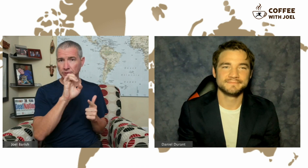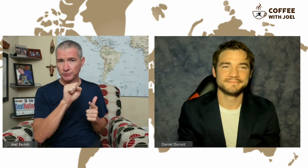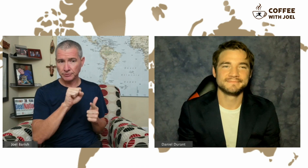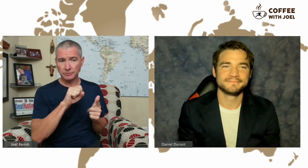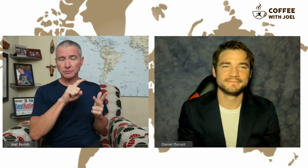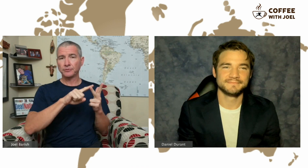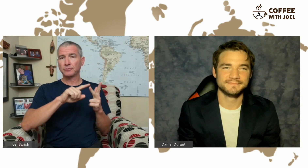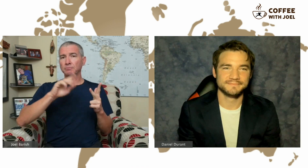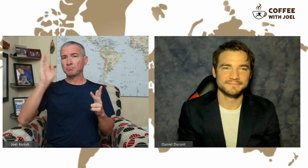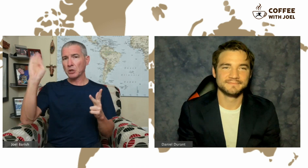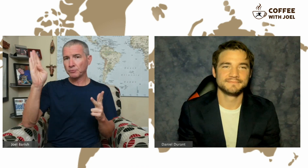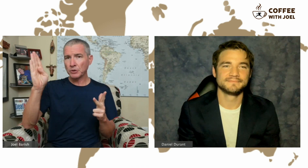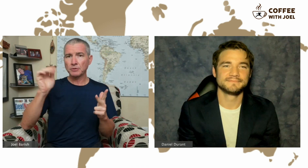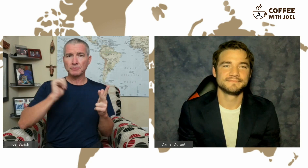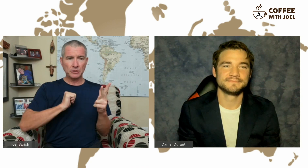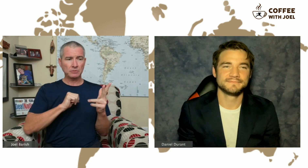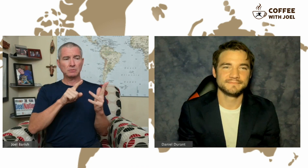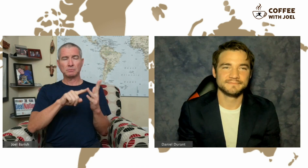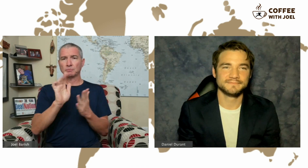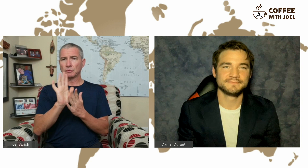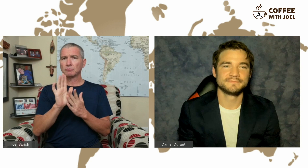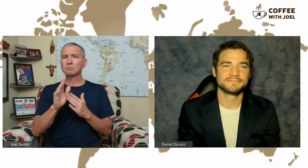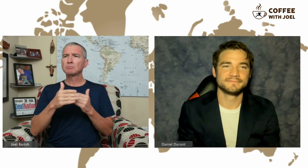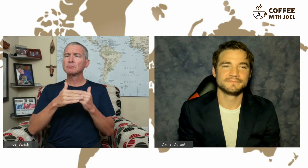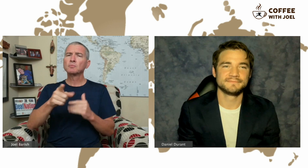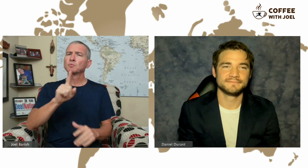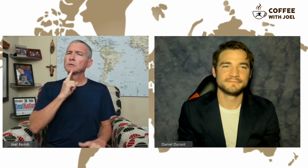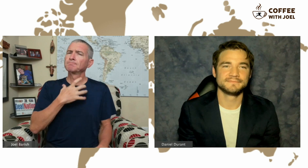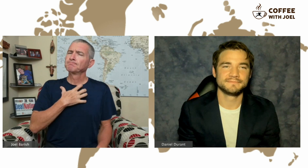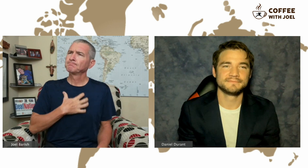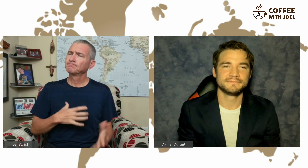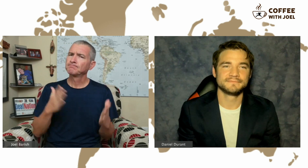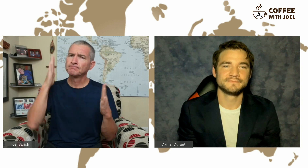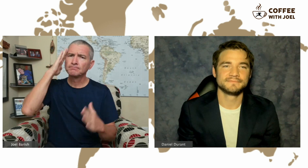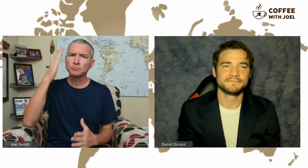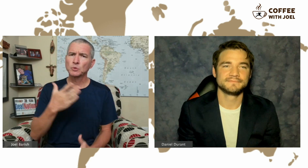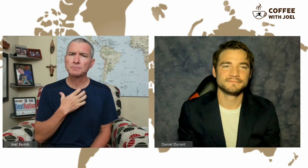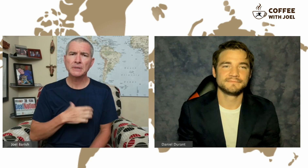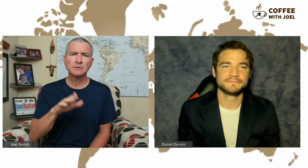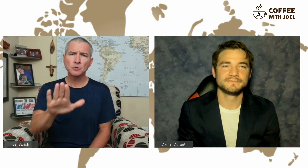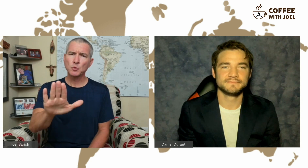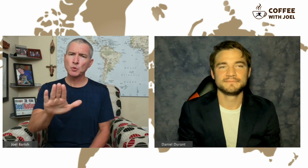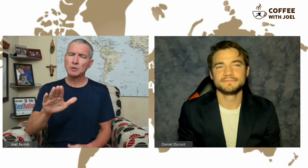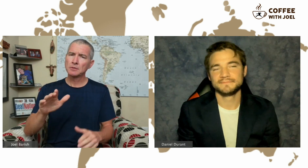and Broadway… What is your passion for the future?